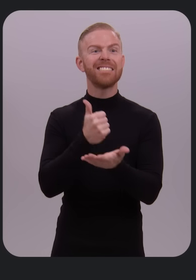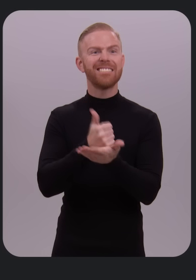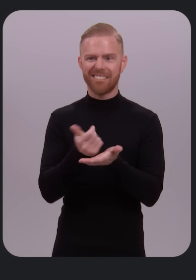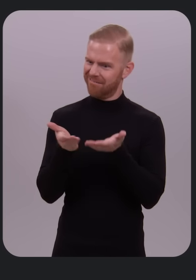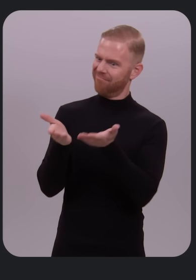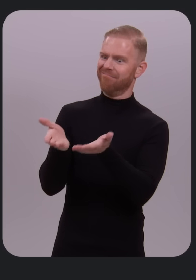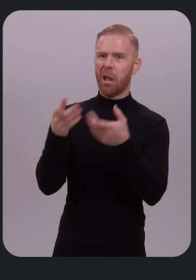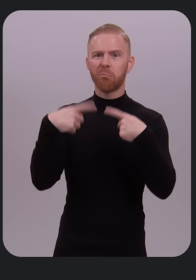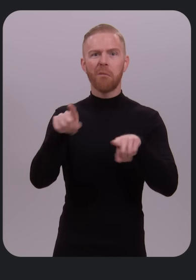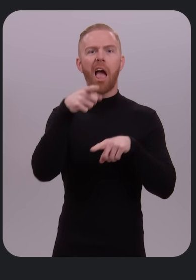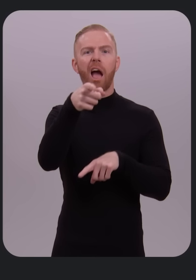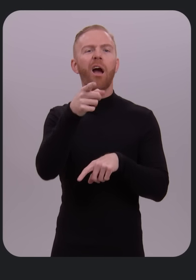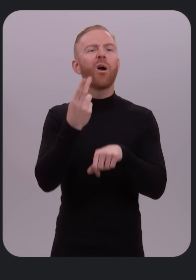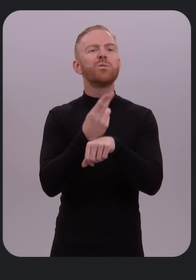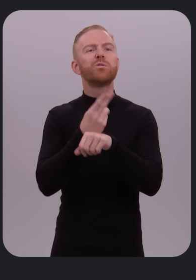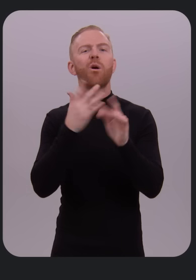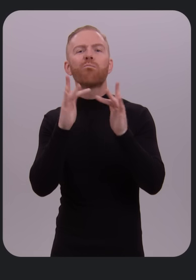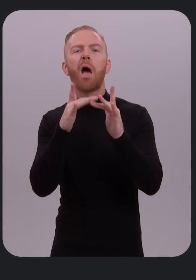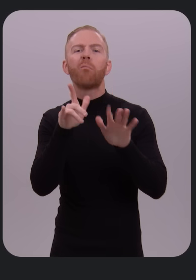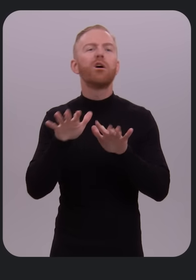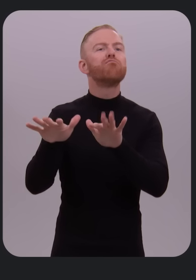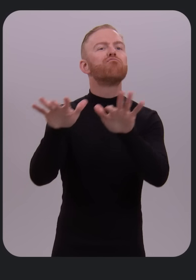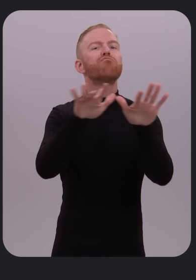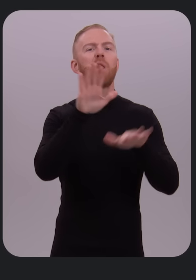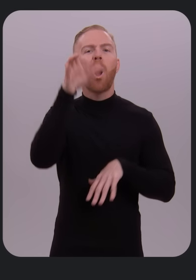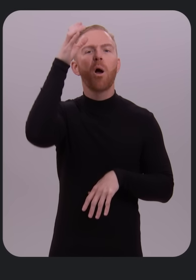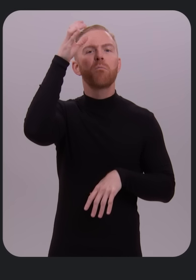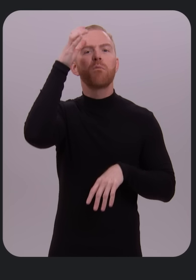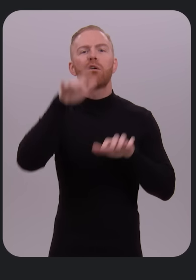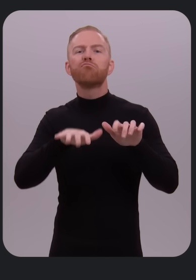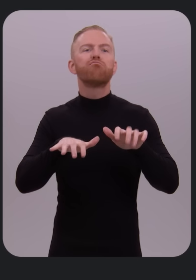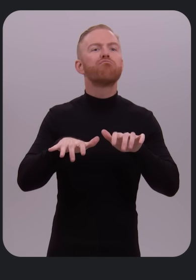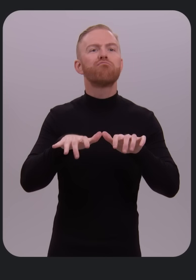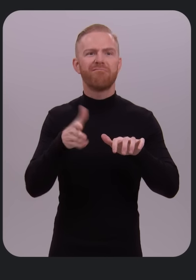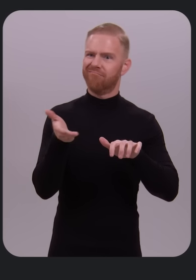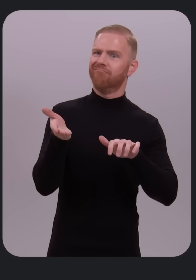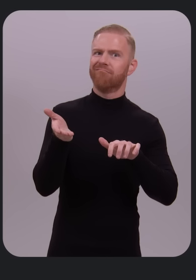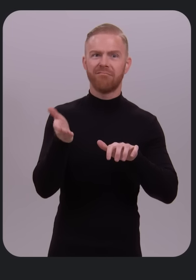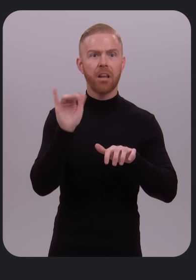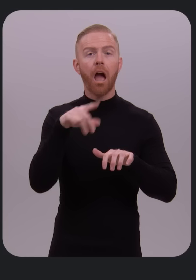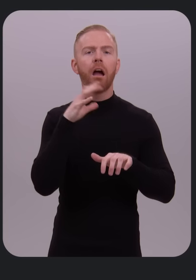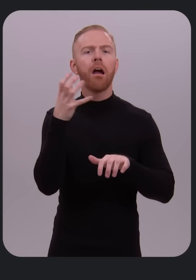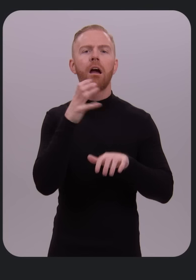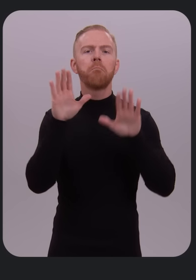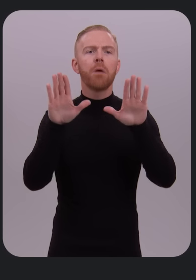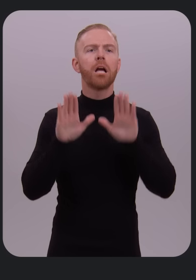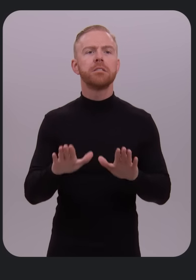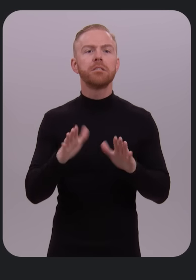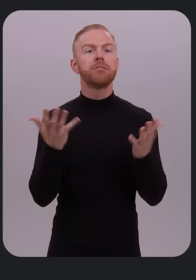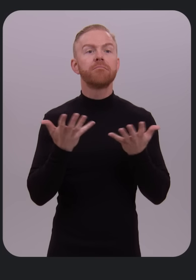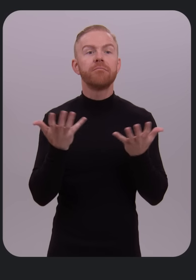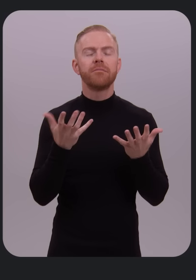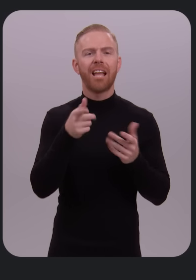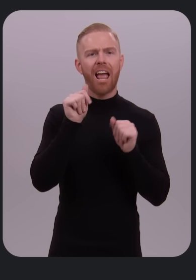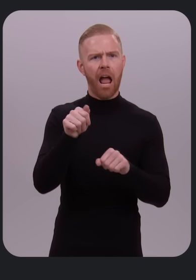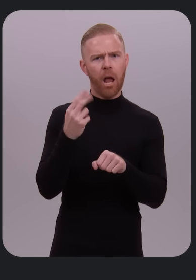browse the web on your desktop. The amazing part is that you can use this, and it understands the context of the page